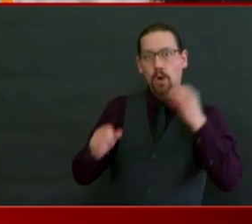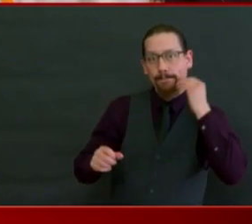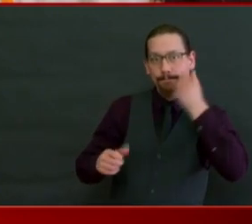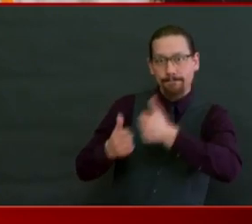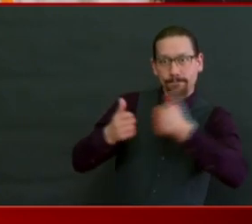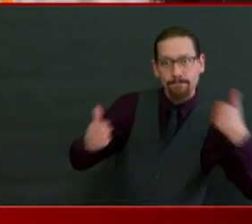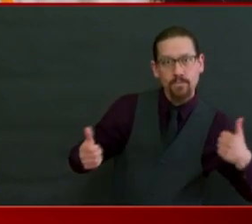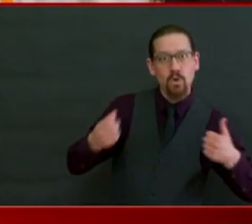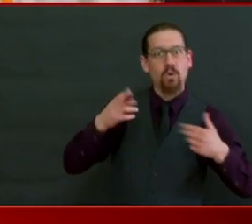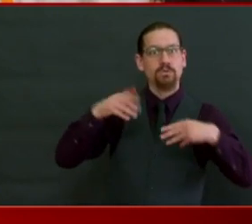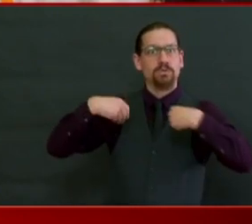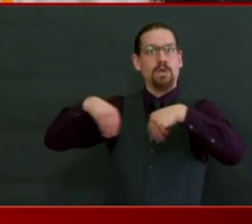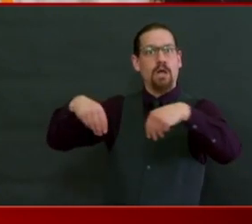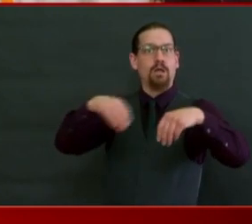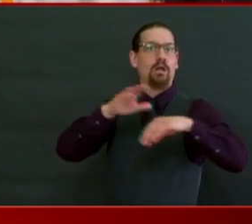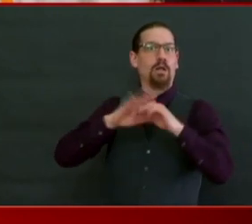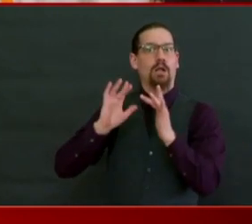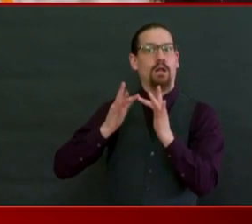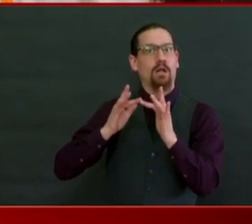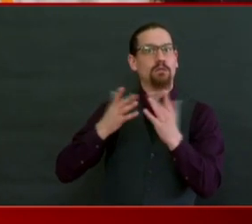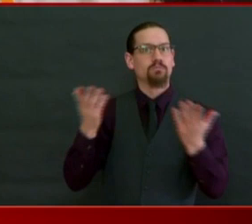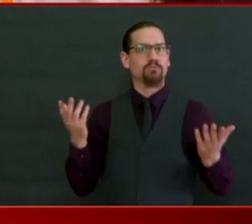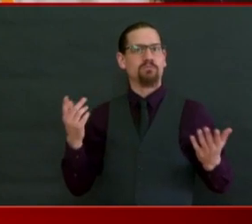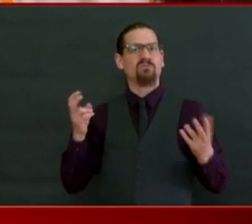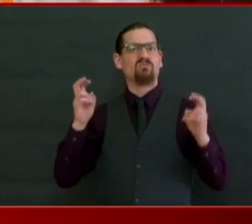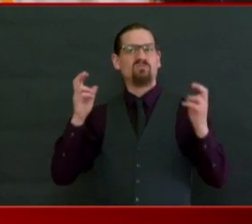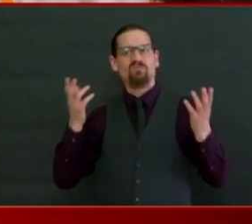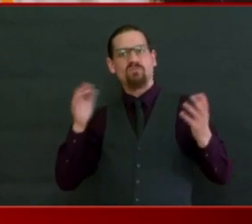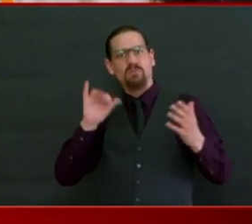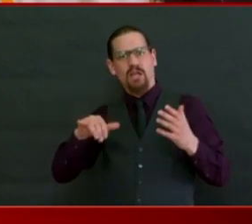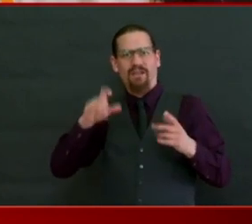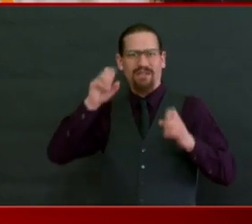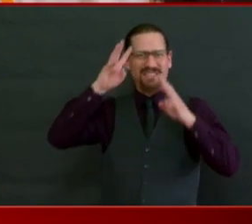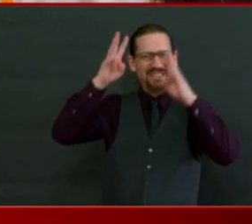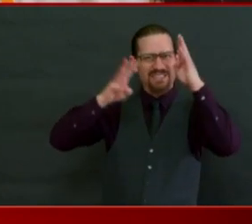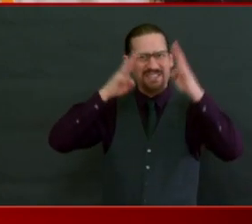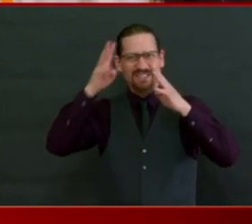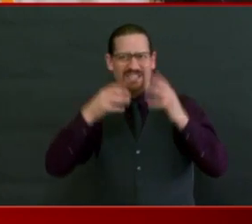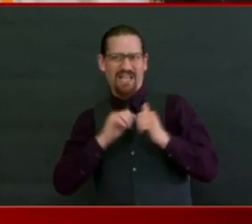THINK ABOUT HOW TOTECH-ENABLE YOUR BUSINESS TO ENABLE PEOPLE FROM WORKING FROM HOME WHENEVER POSSIBLE AND SELLING THINGS ONLINE AND MAKING RESERVATIONS